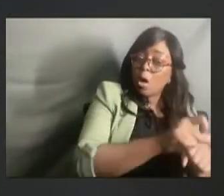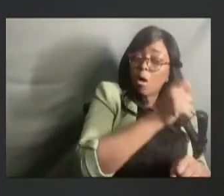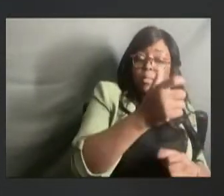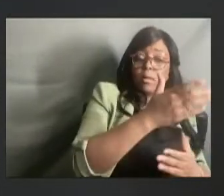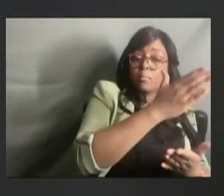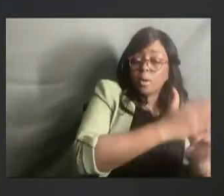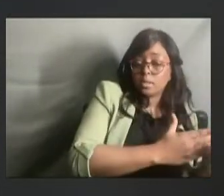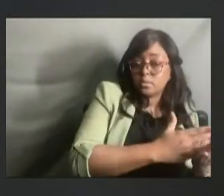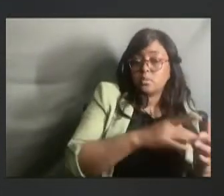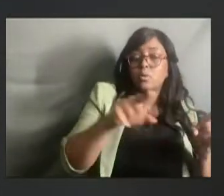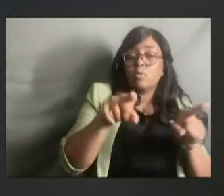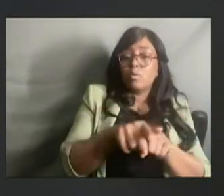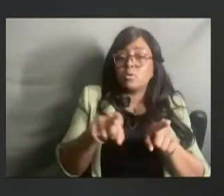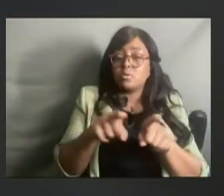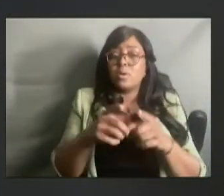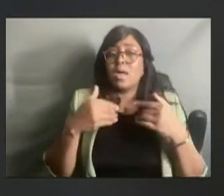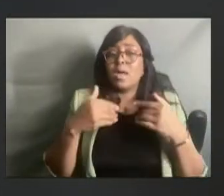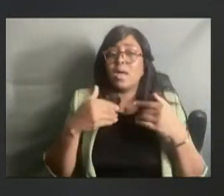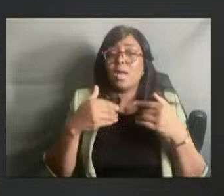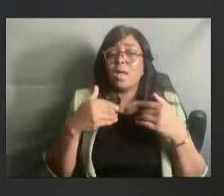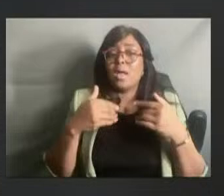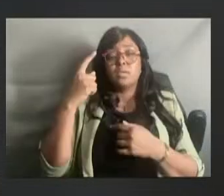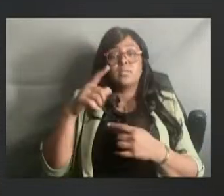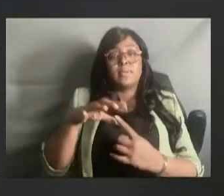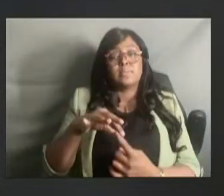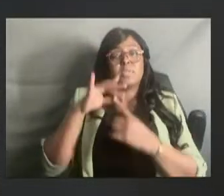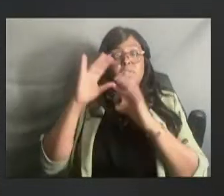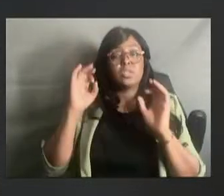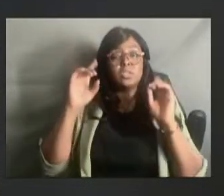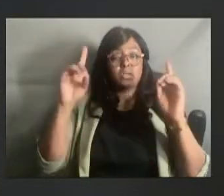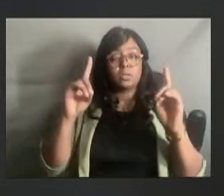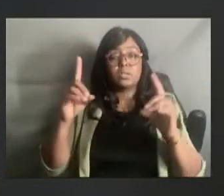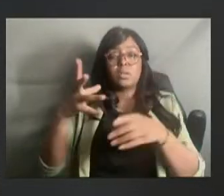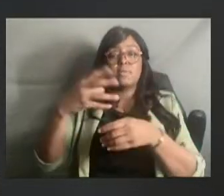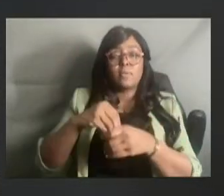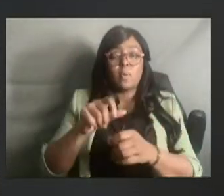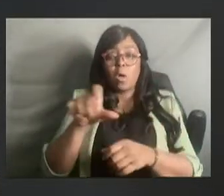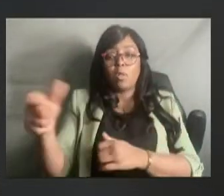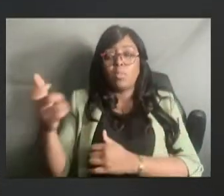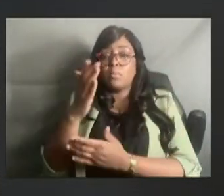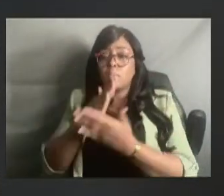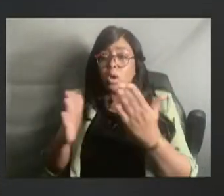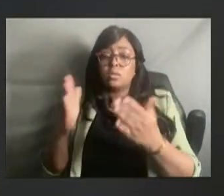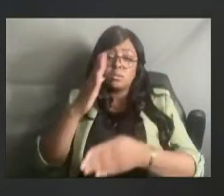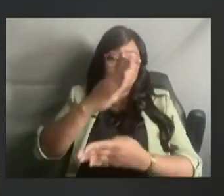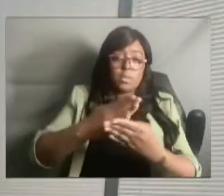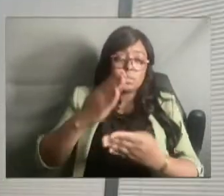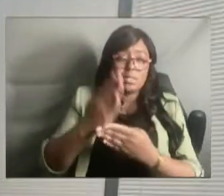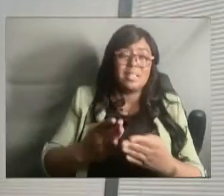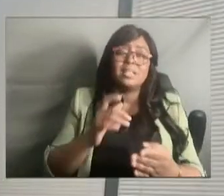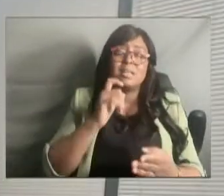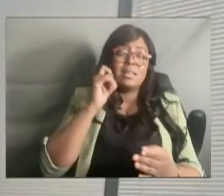the district and other capacity in other parts of the district. We also have a need for special